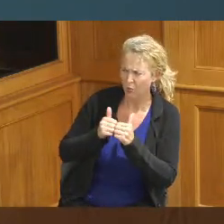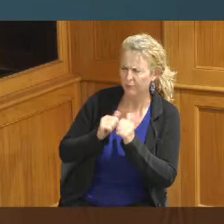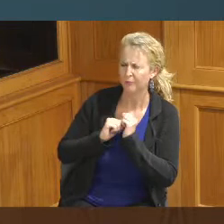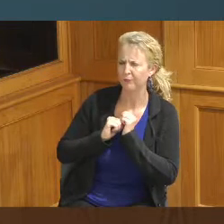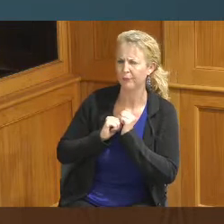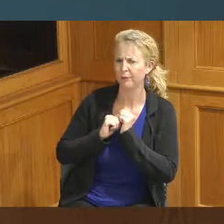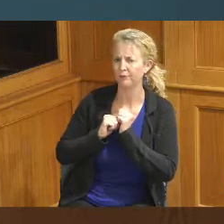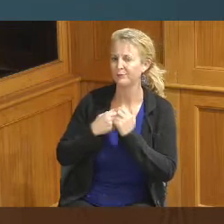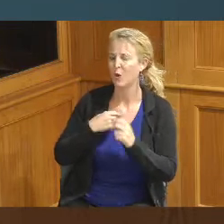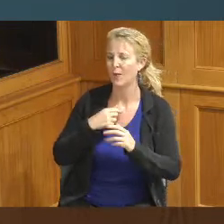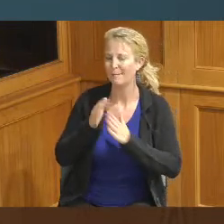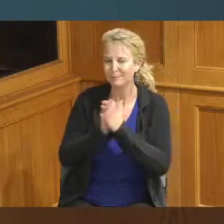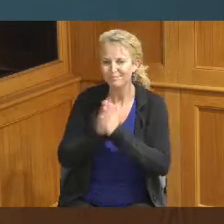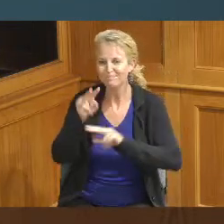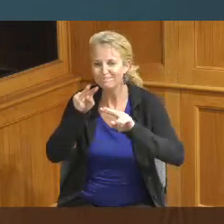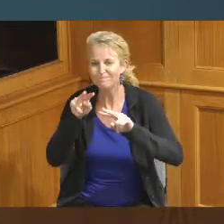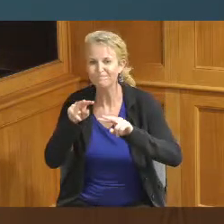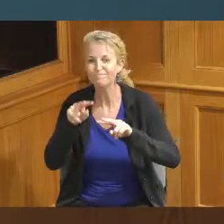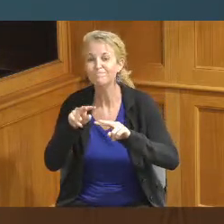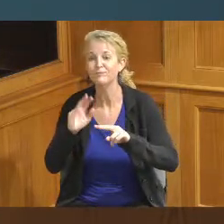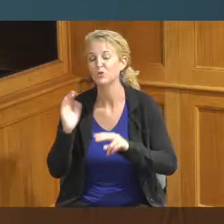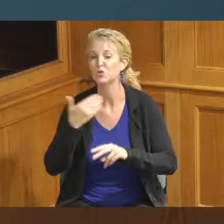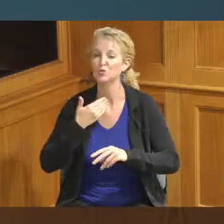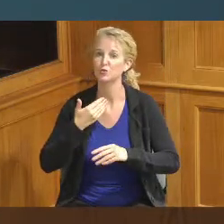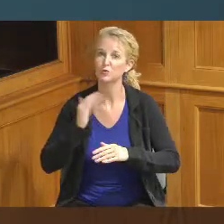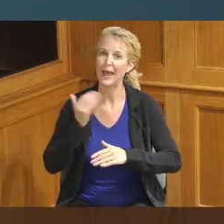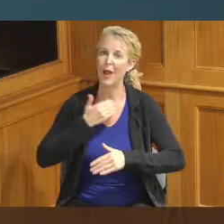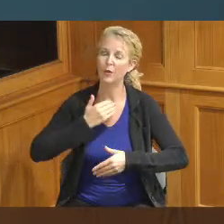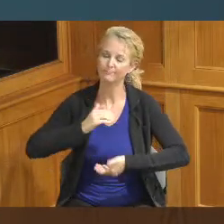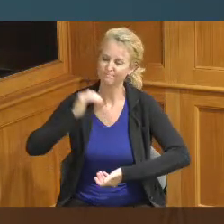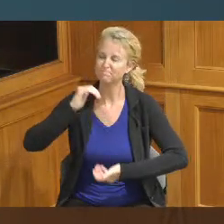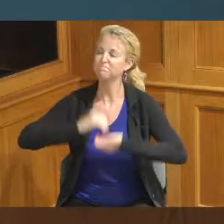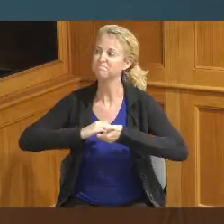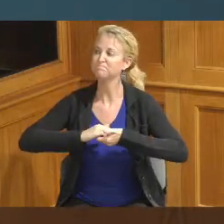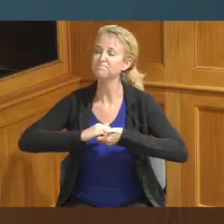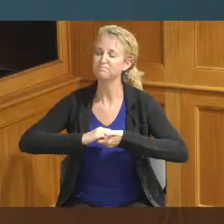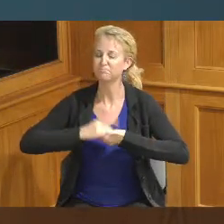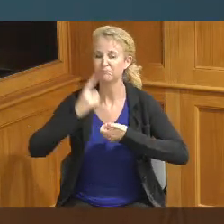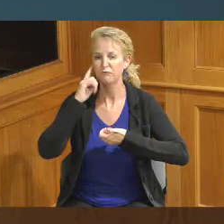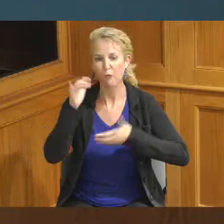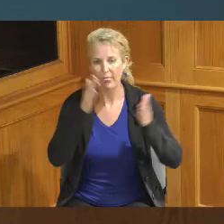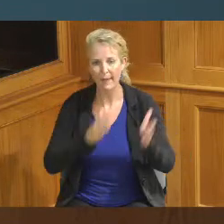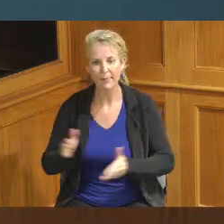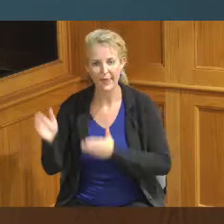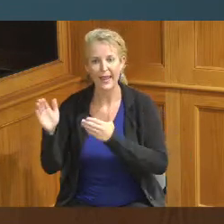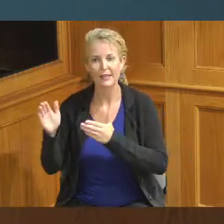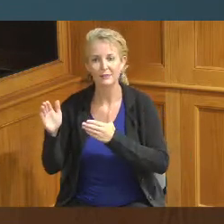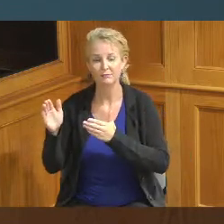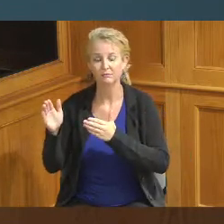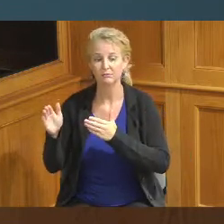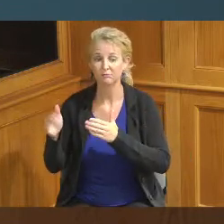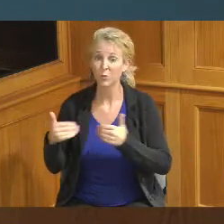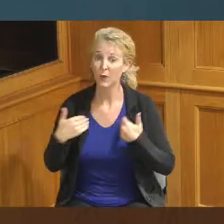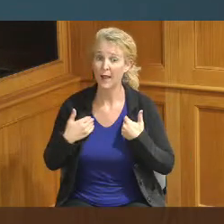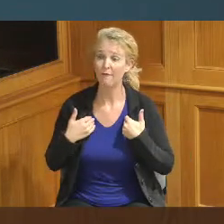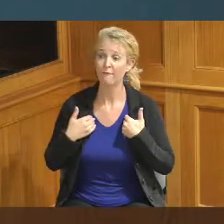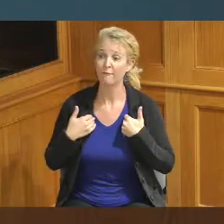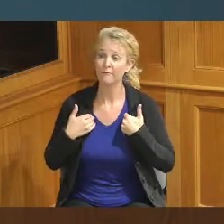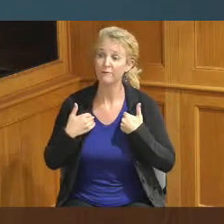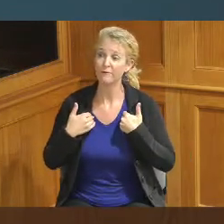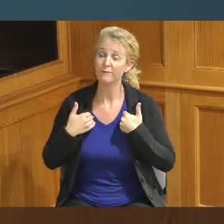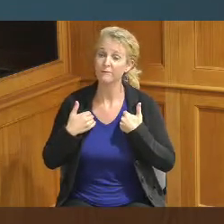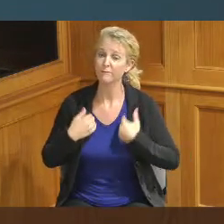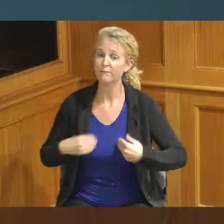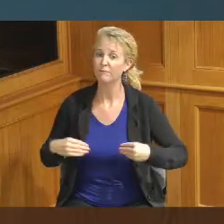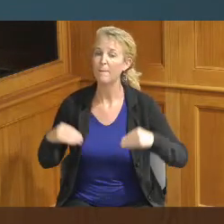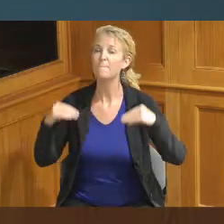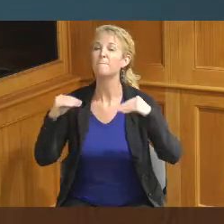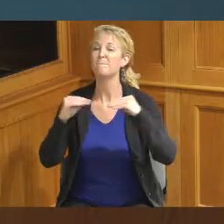had so I look forward to us putting together that plan and for us to have be even more aggressive